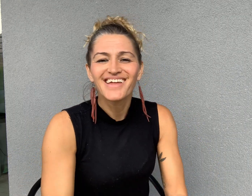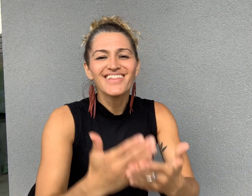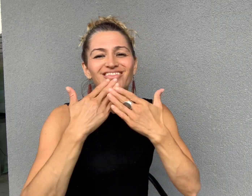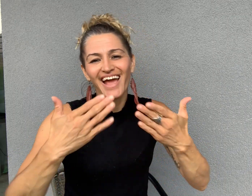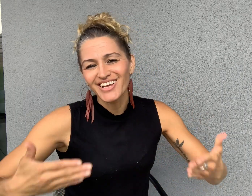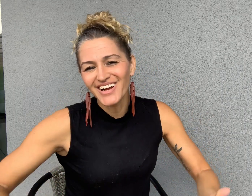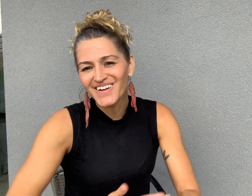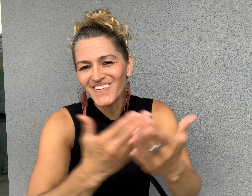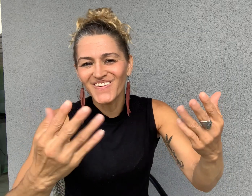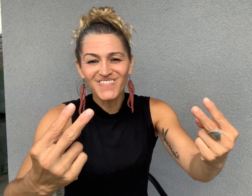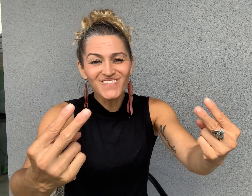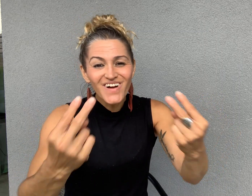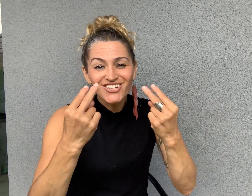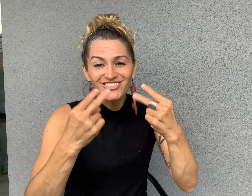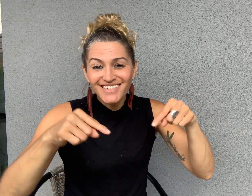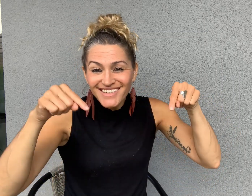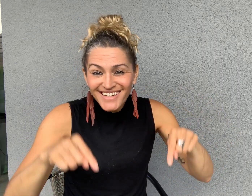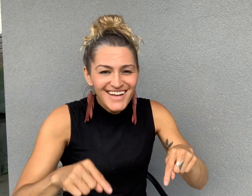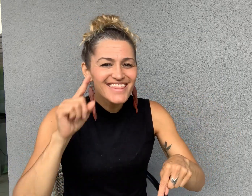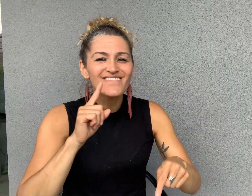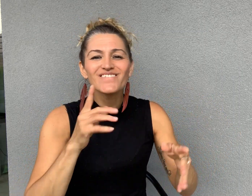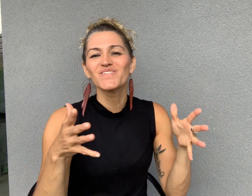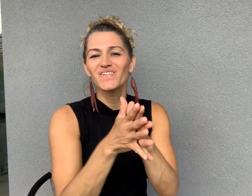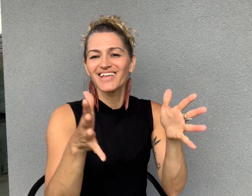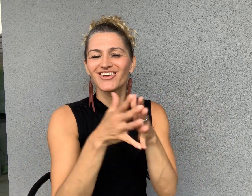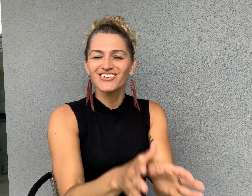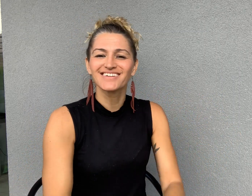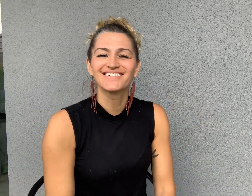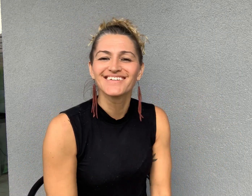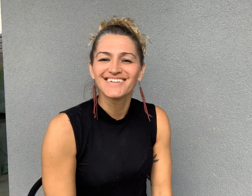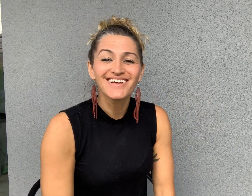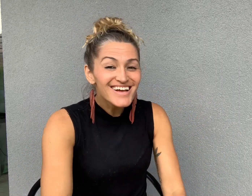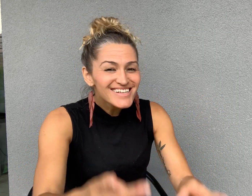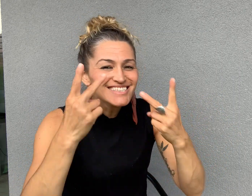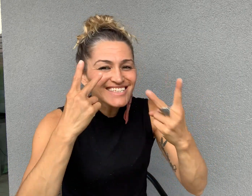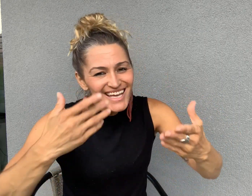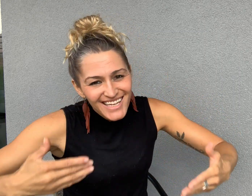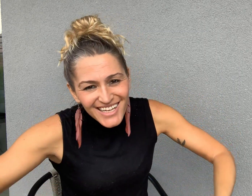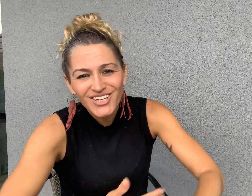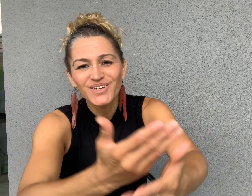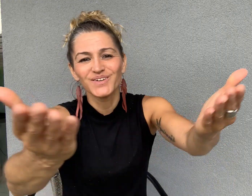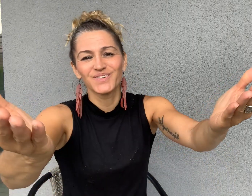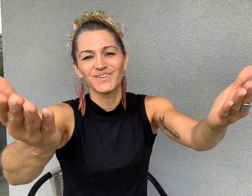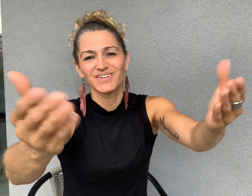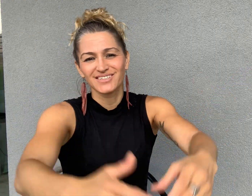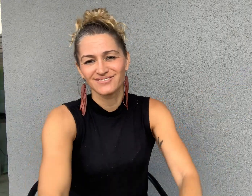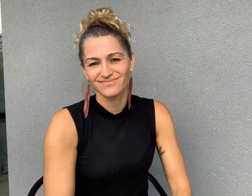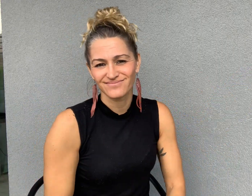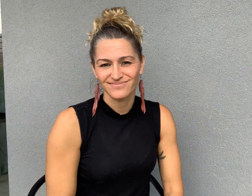Thank you for watching DeafWire! See you!